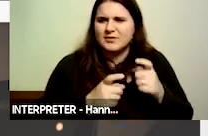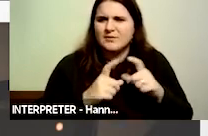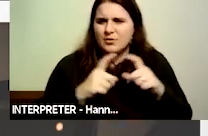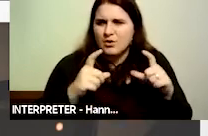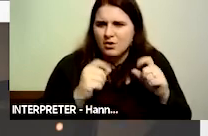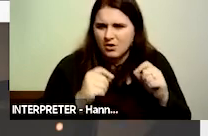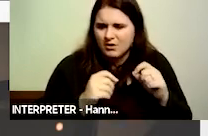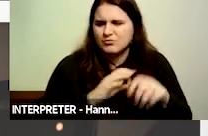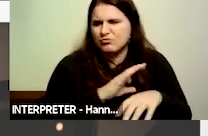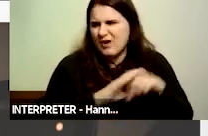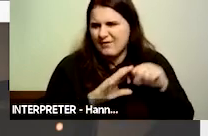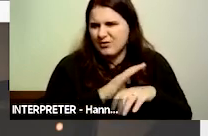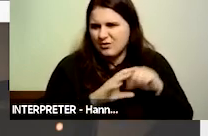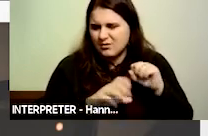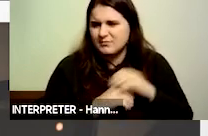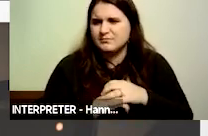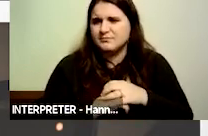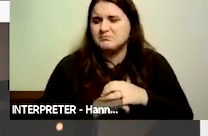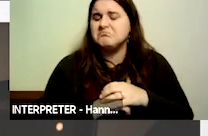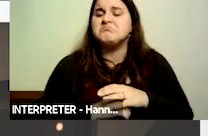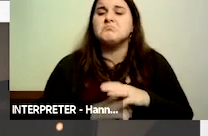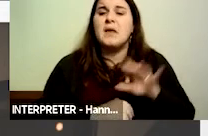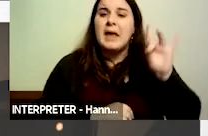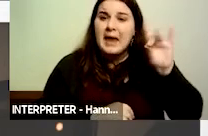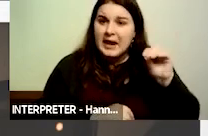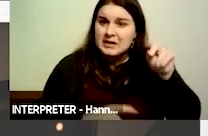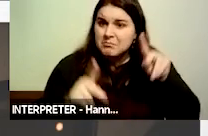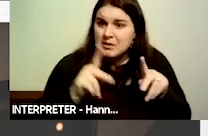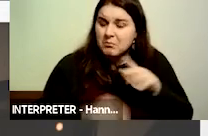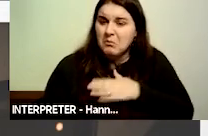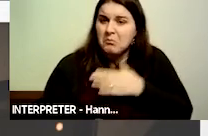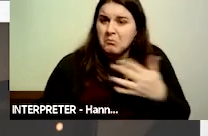but we got somewhere around 80 out of the hundred members in the division to participate.